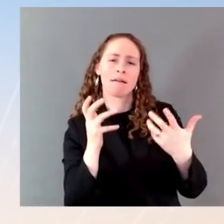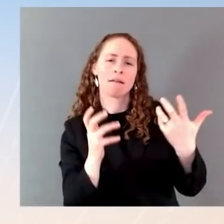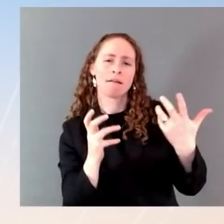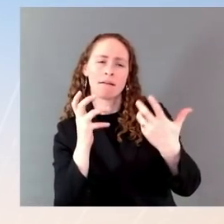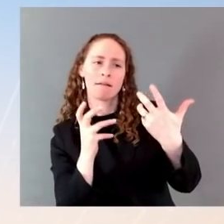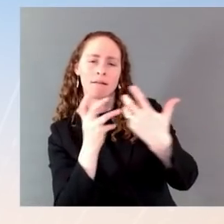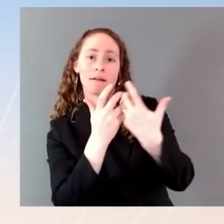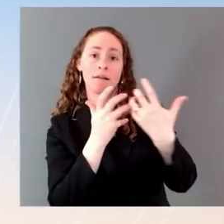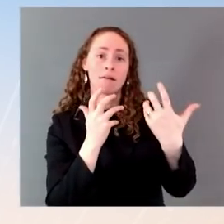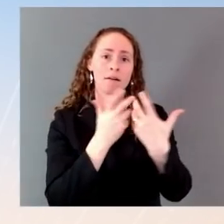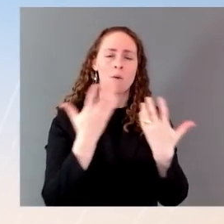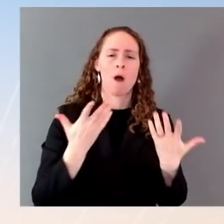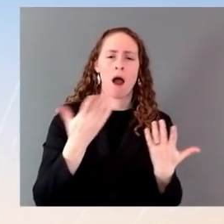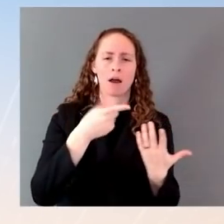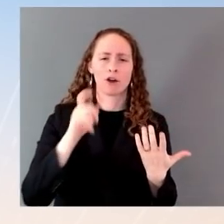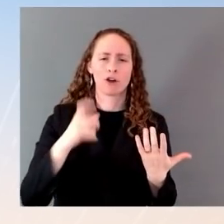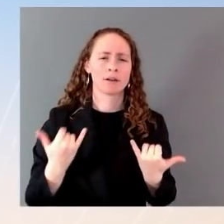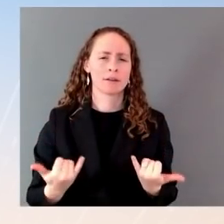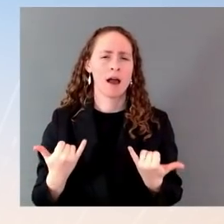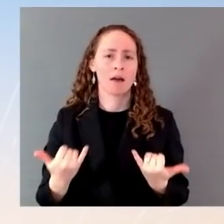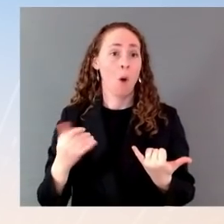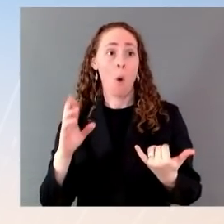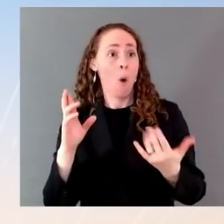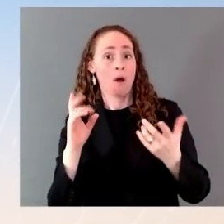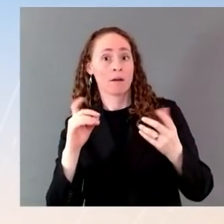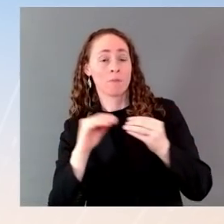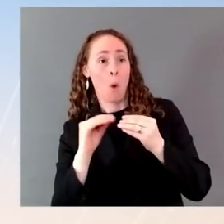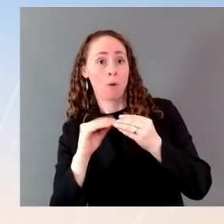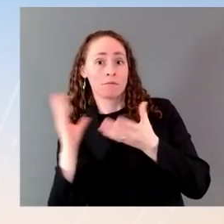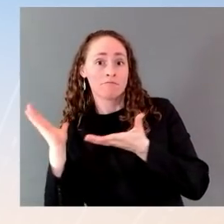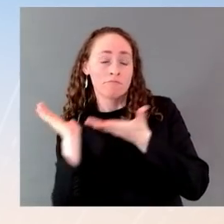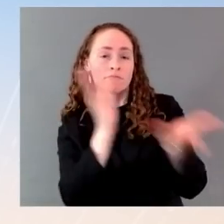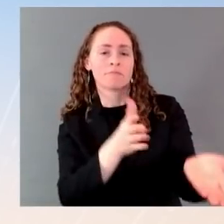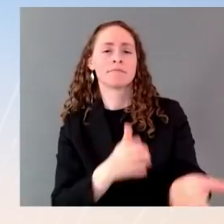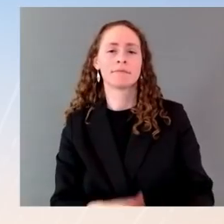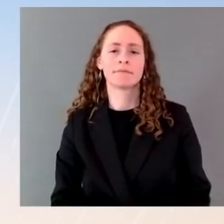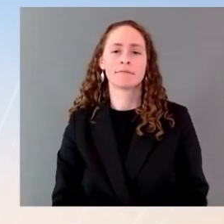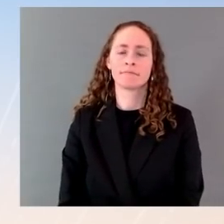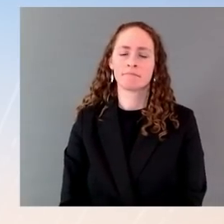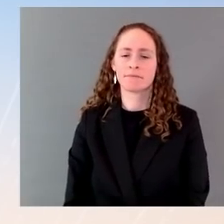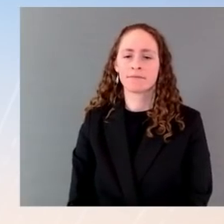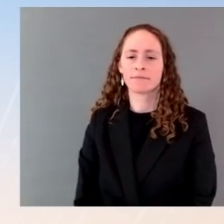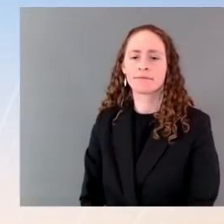Satellite images show that hundreds of Russian troops are amassing on the border with Ukraine.